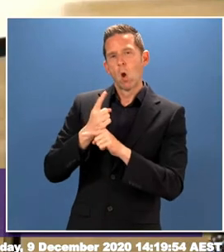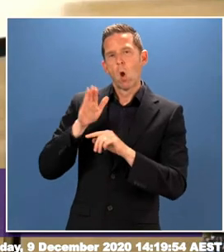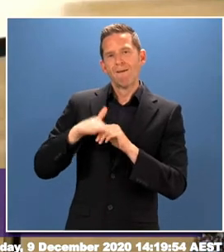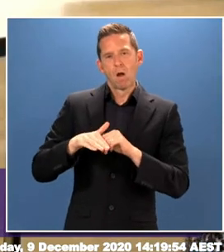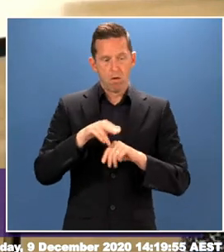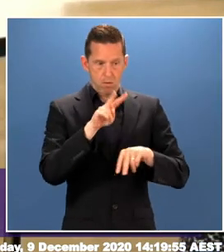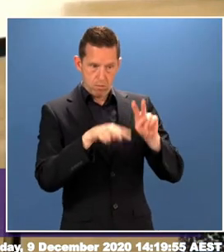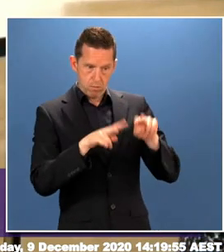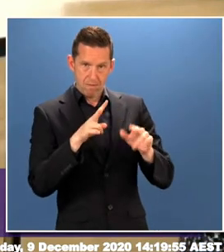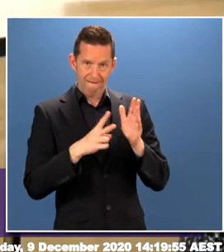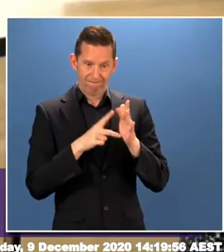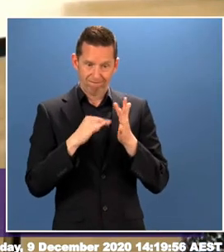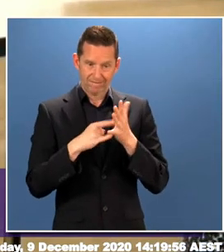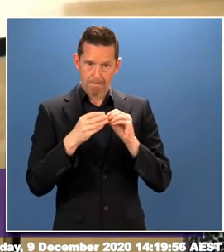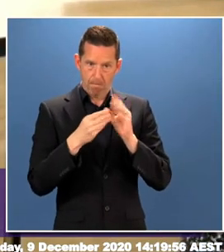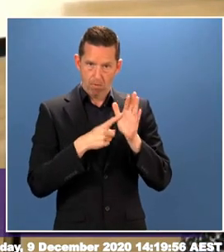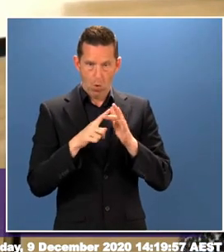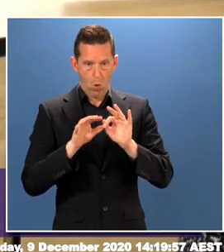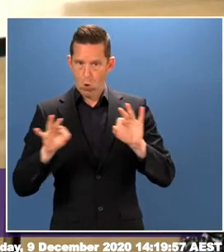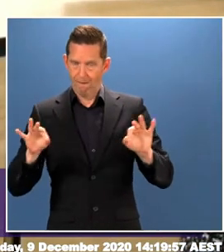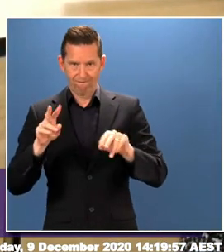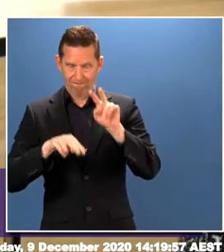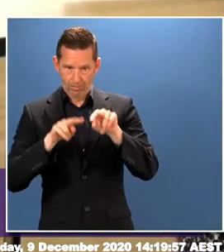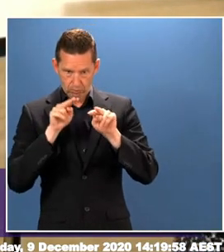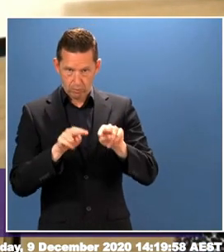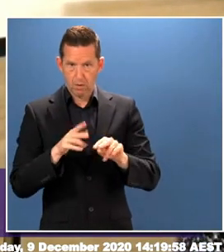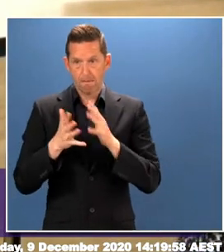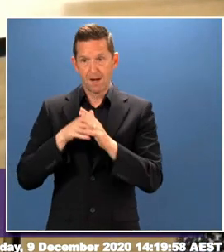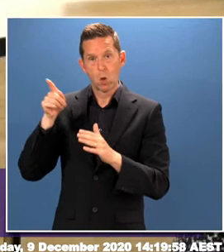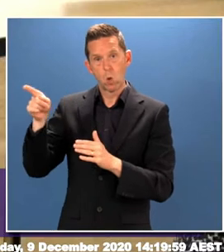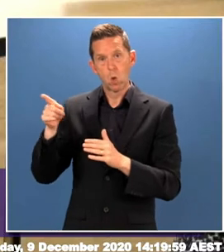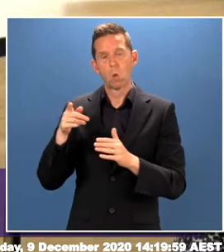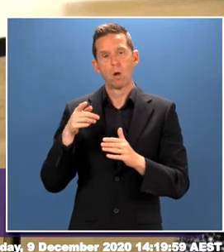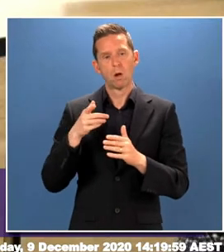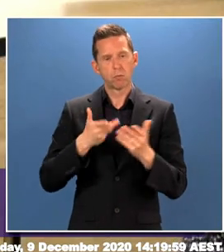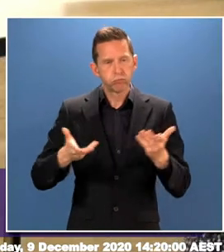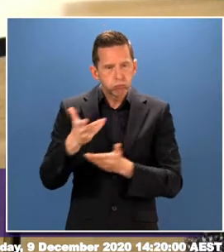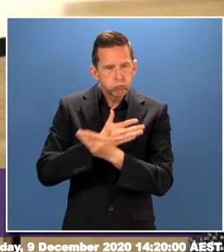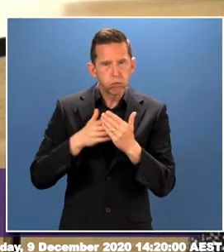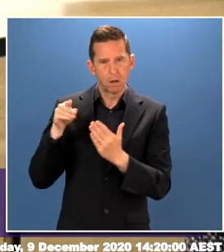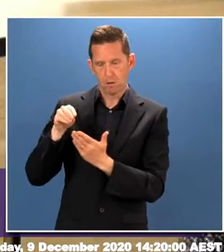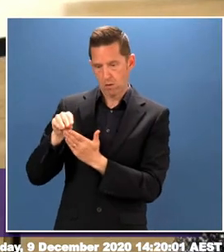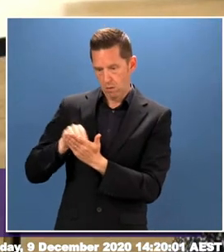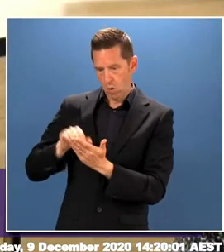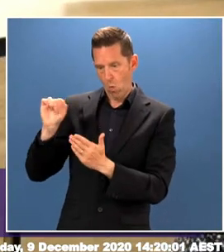is it your experience from dealing with those people in the Employable Q talk and development of that,